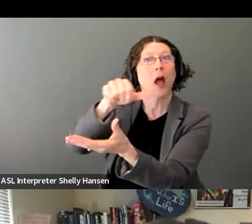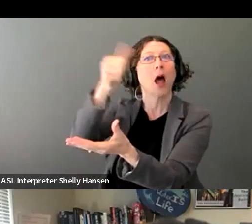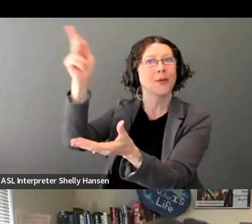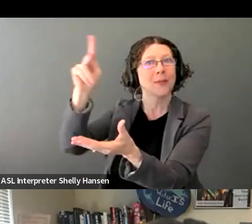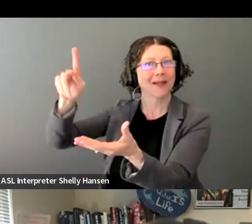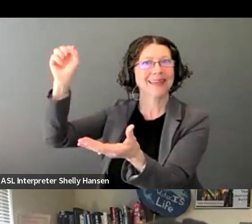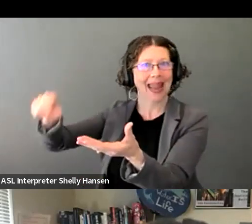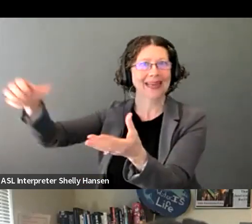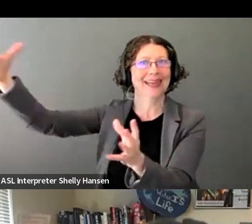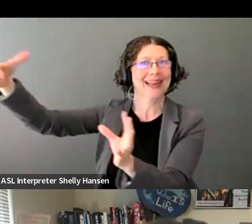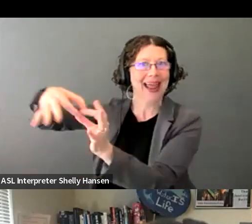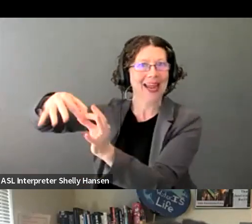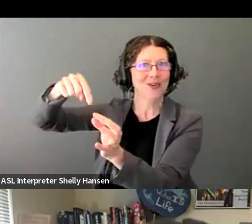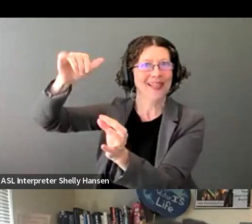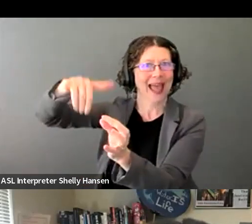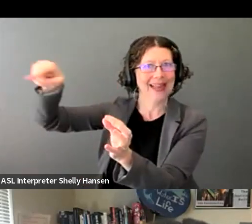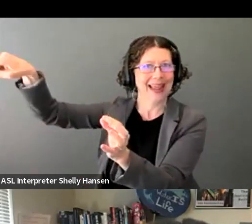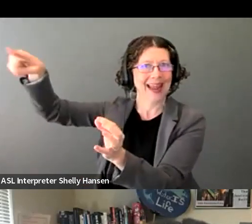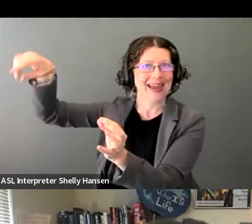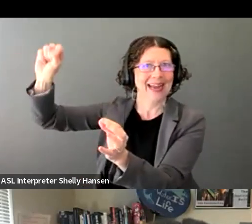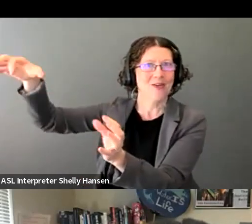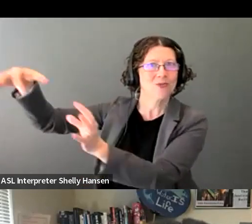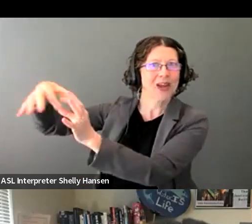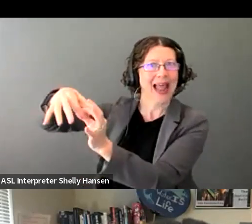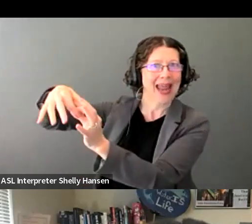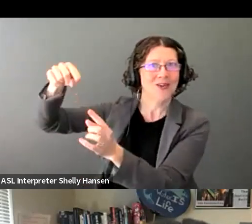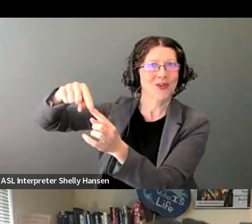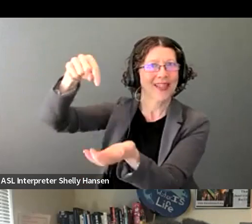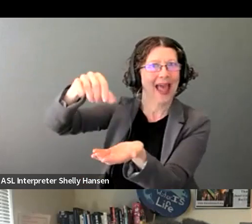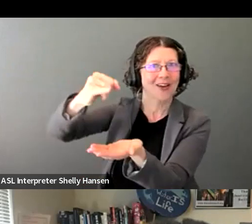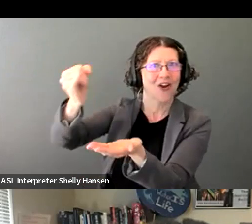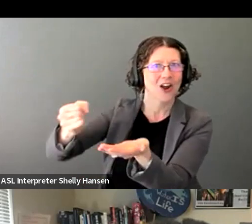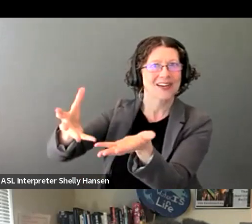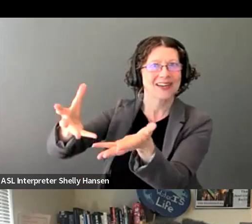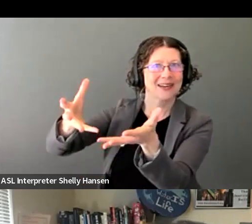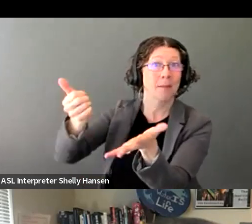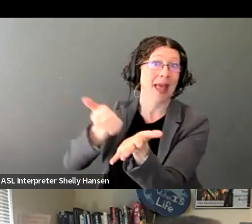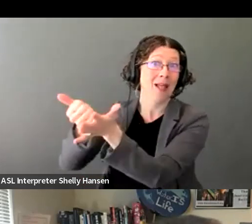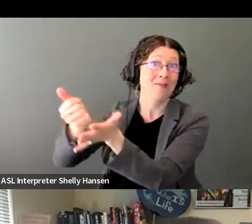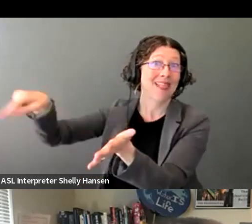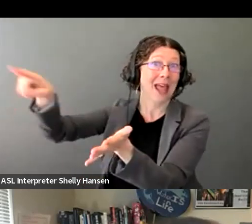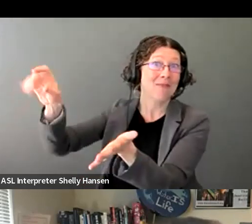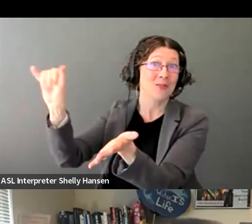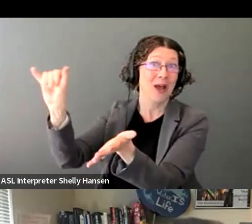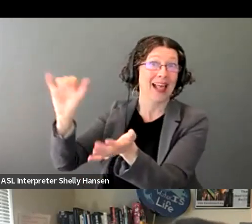and relate to and in some cases help them, as well.